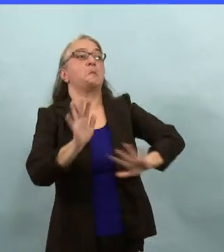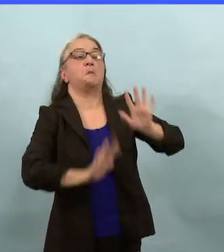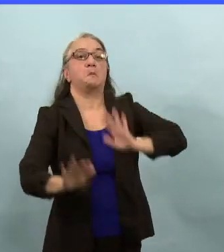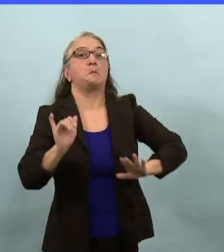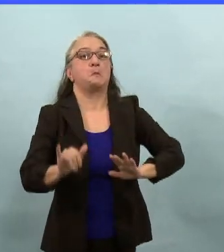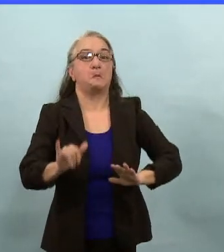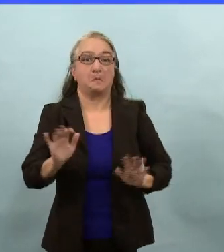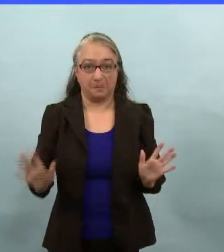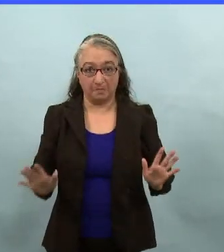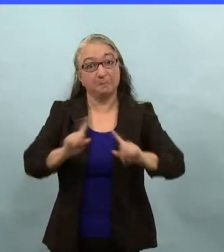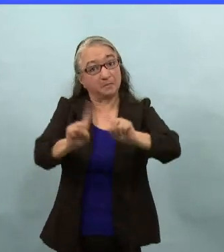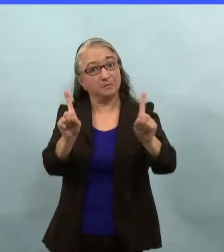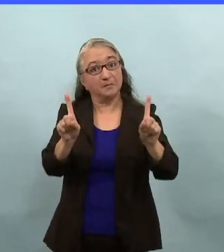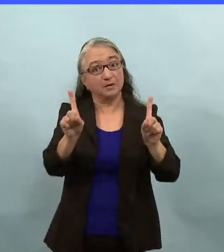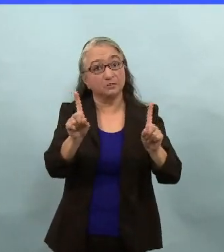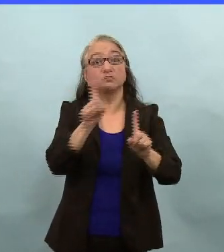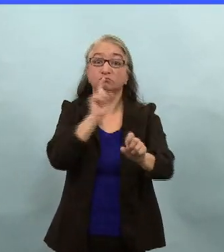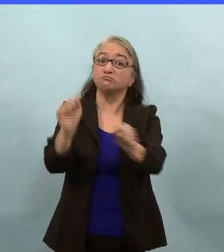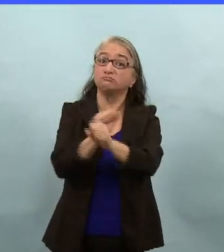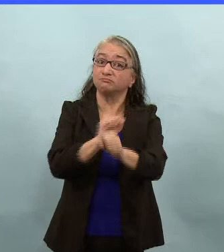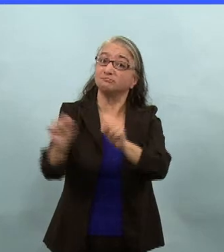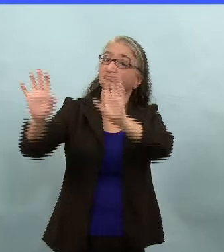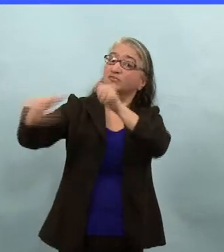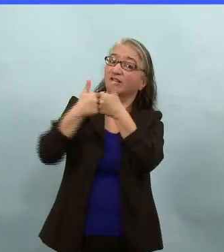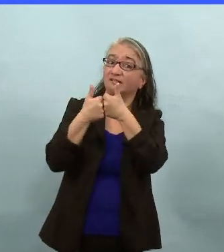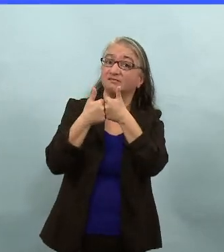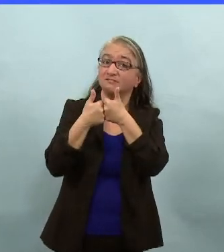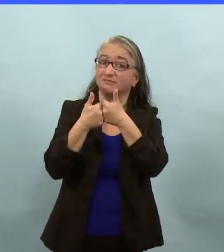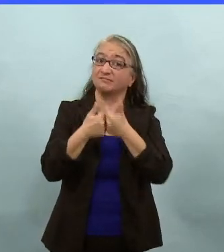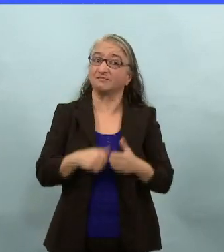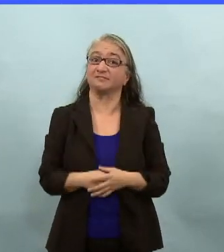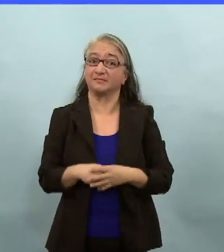is a challenge i think it's a challenge for all to adjust to that but it's for the right reasons